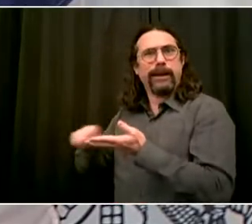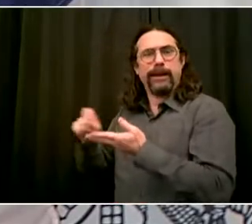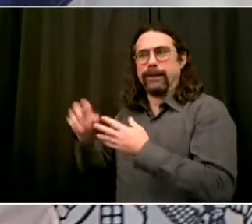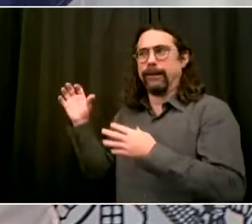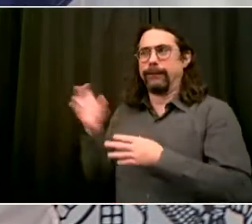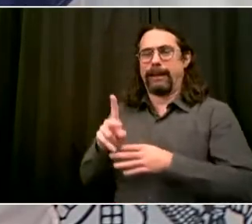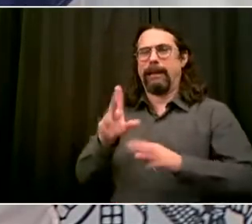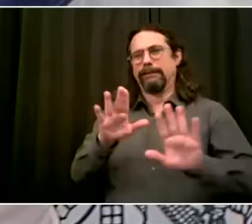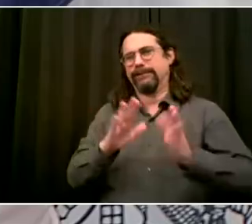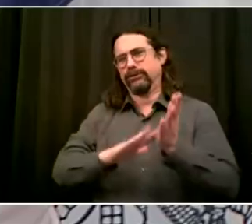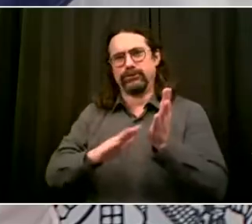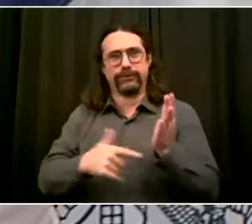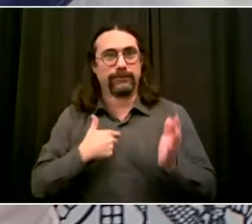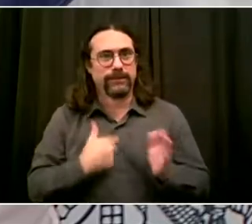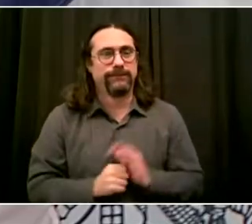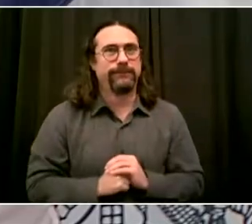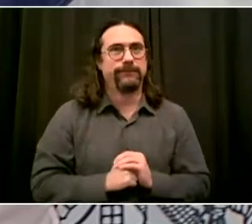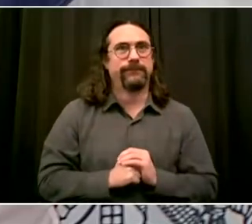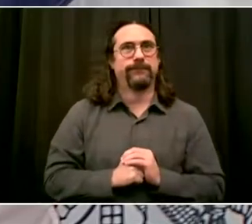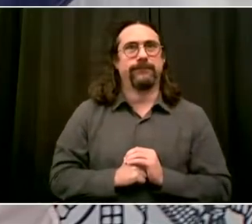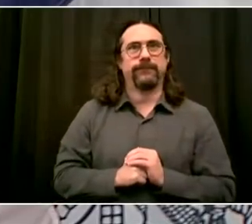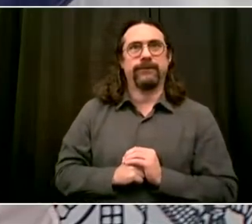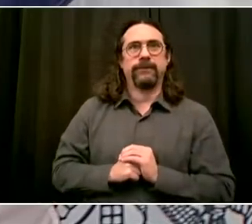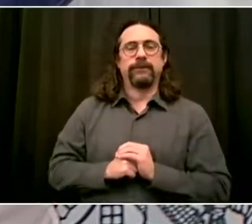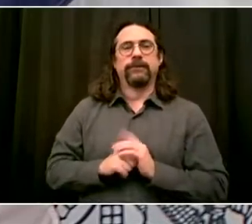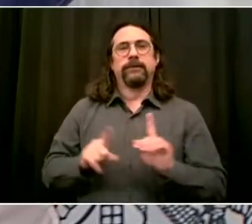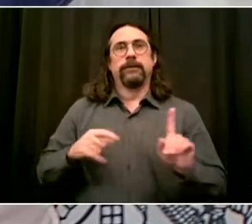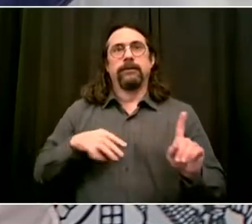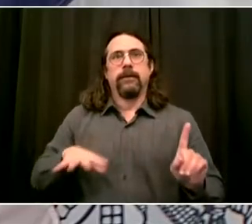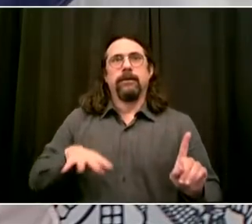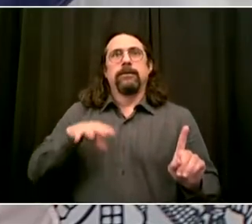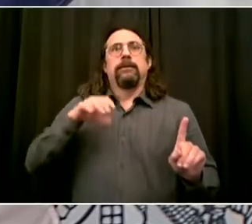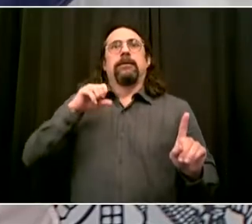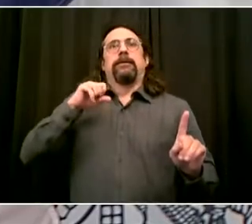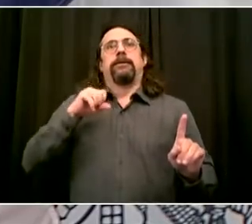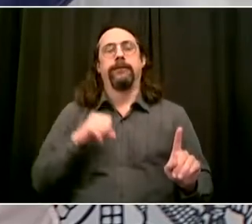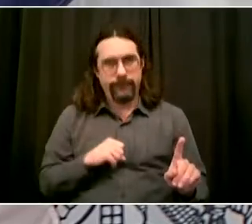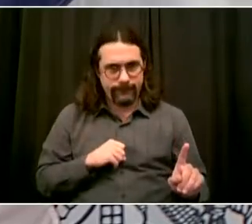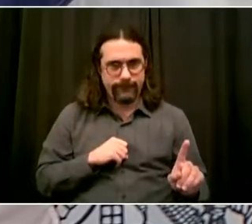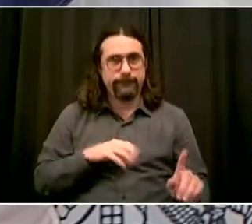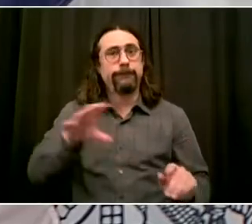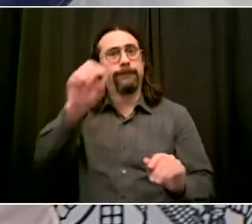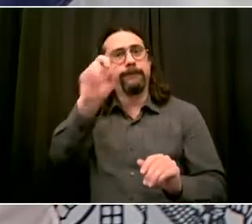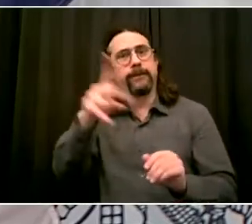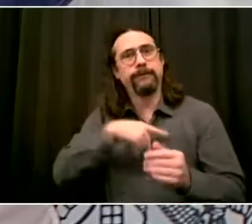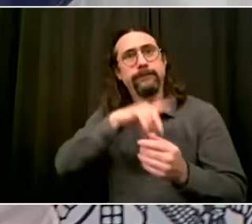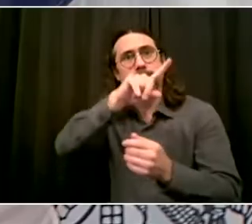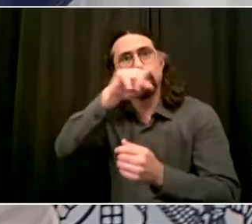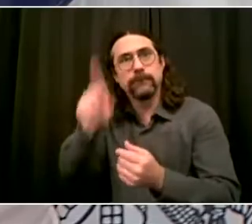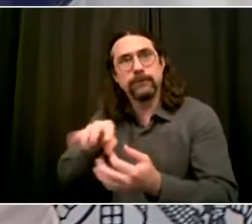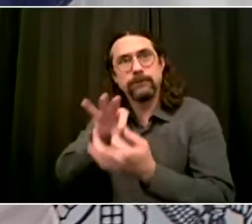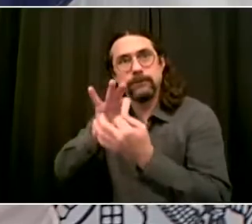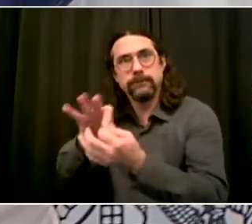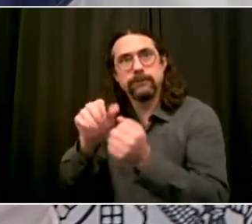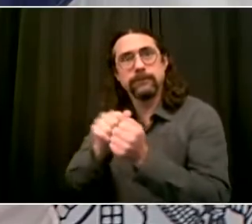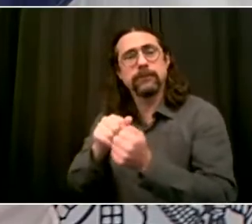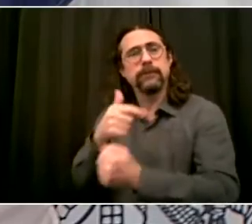ACCEPTABLE. SO I'M WONDERING IN TERMS OF